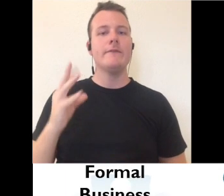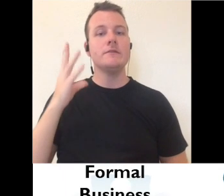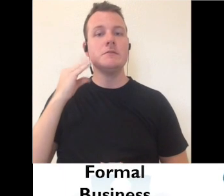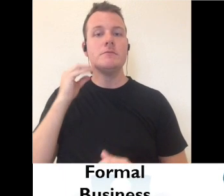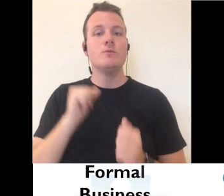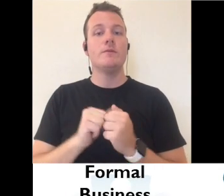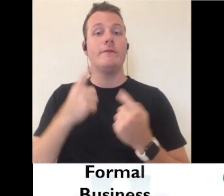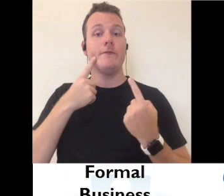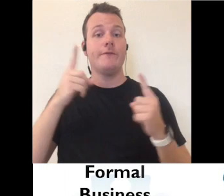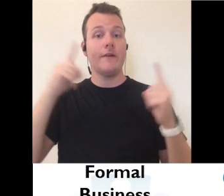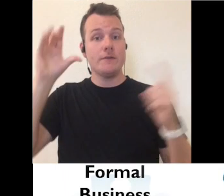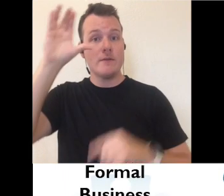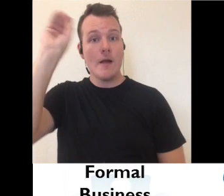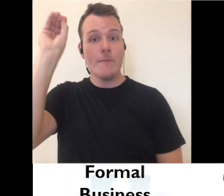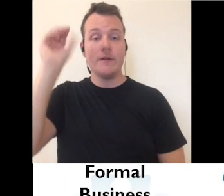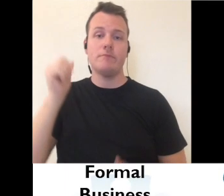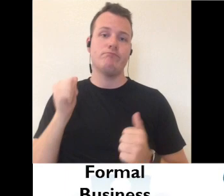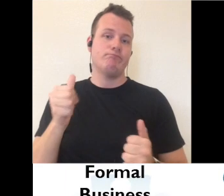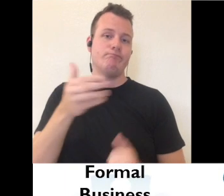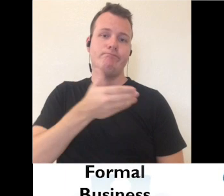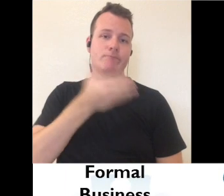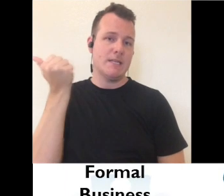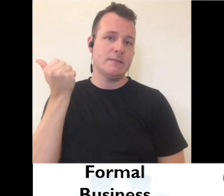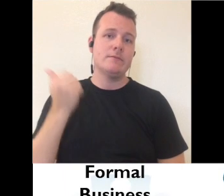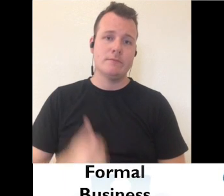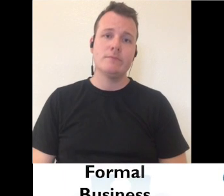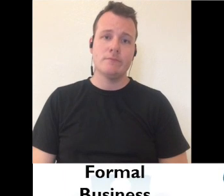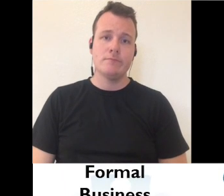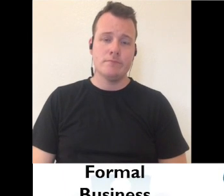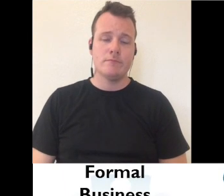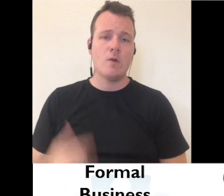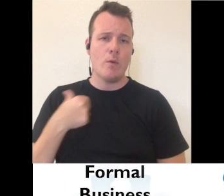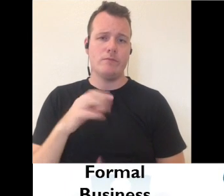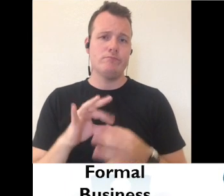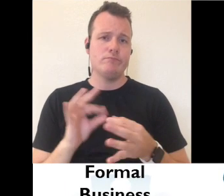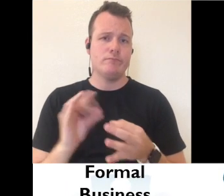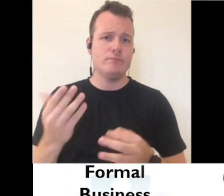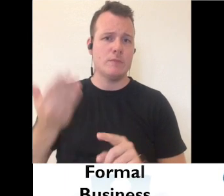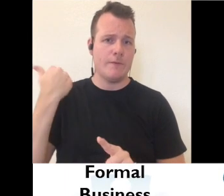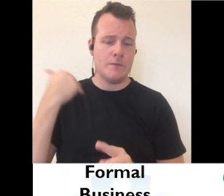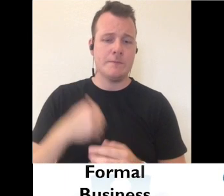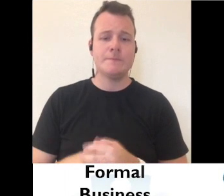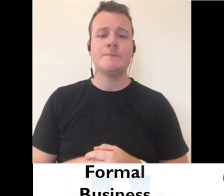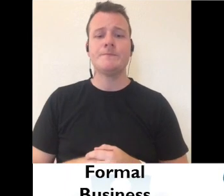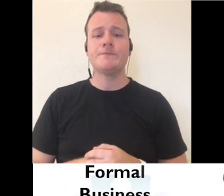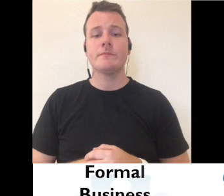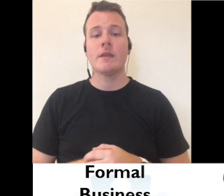before, now the operational plan is probably the easiest thing to write, but